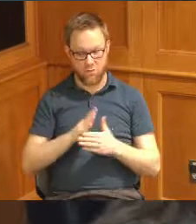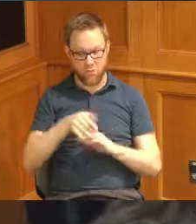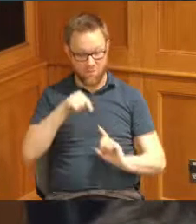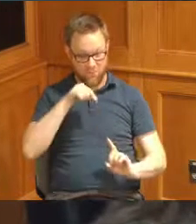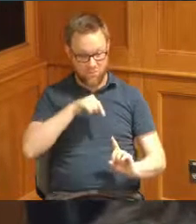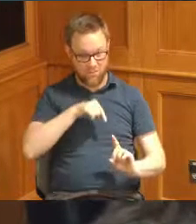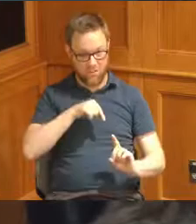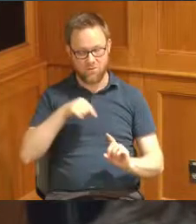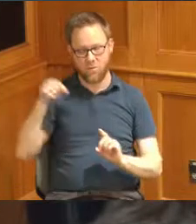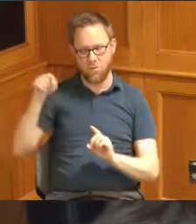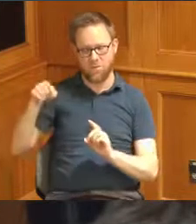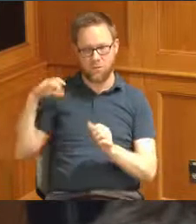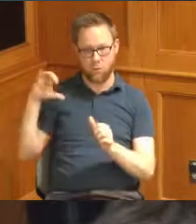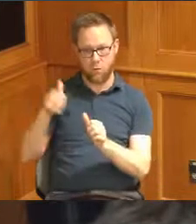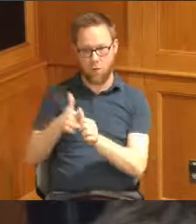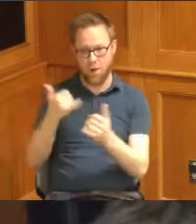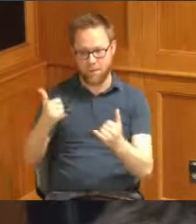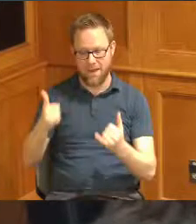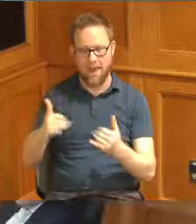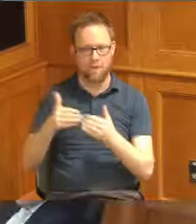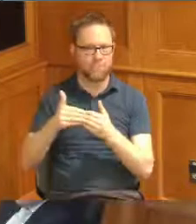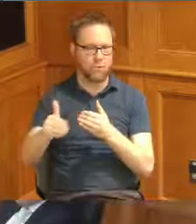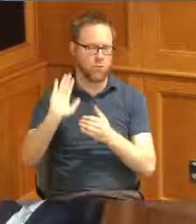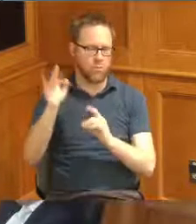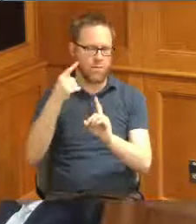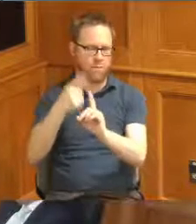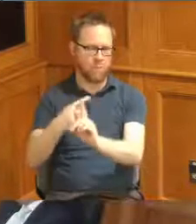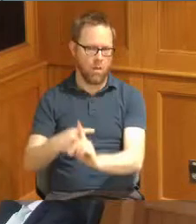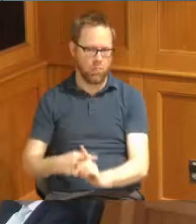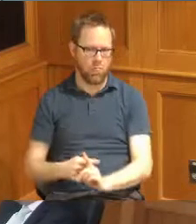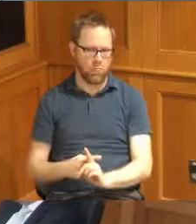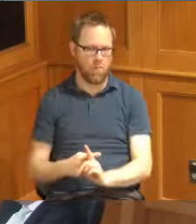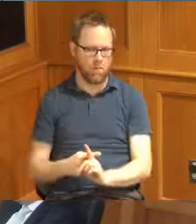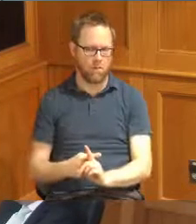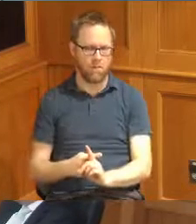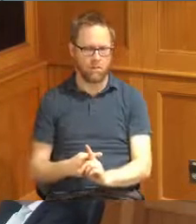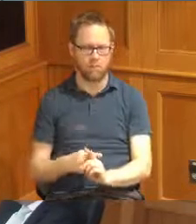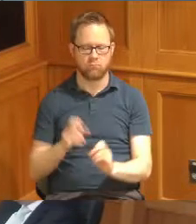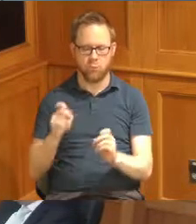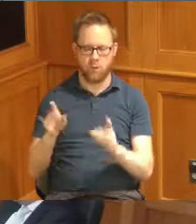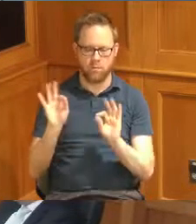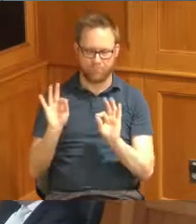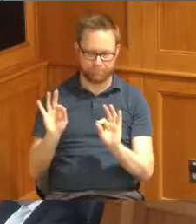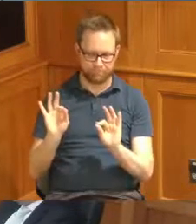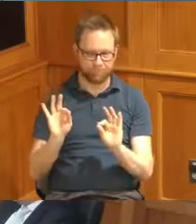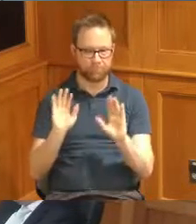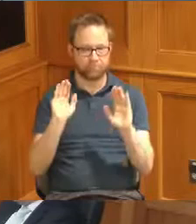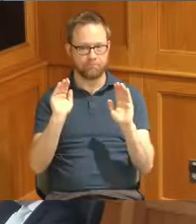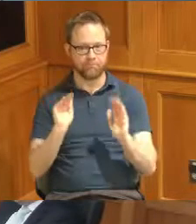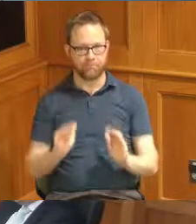this catches us up and then we'll be much more on a monthly basis correct okay great and then item